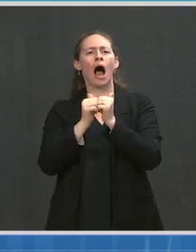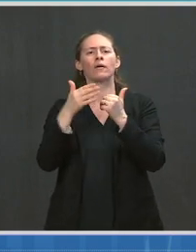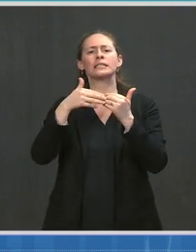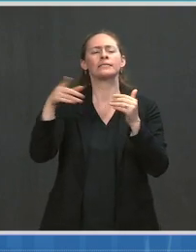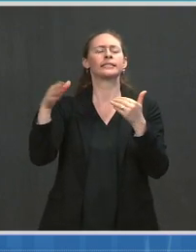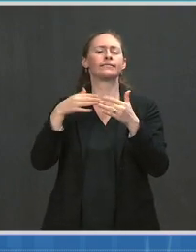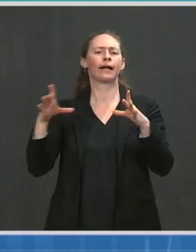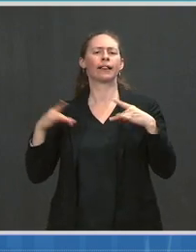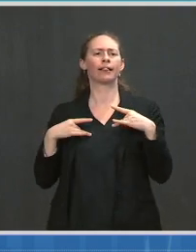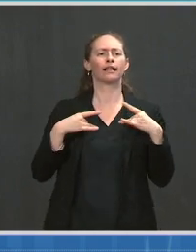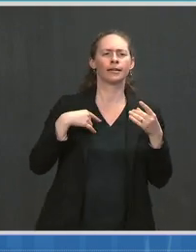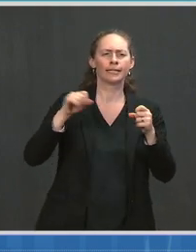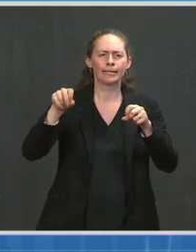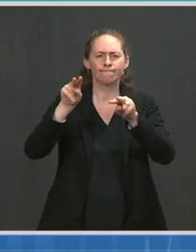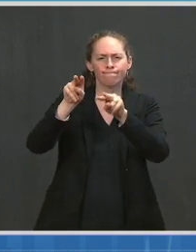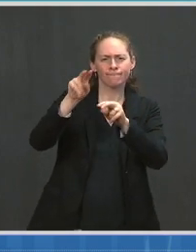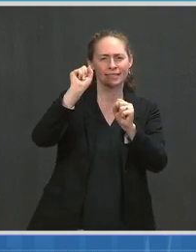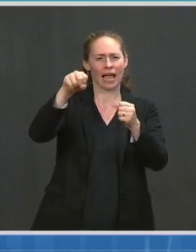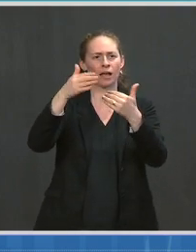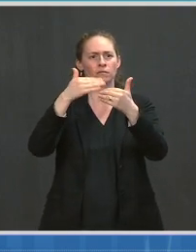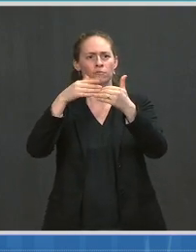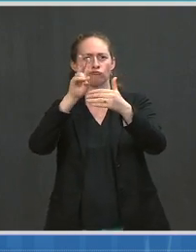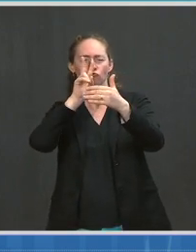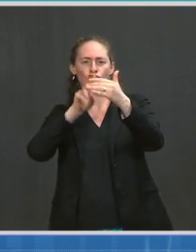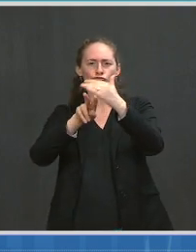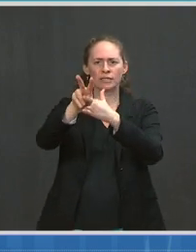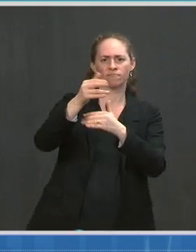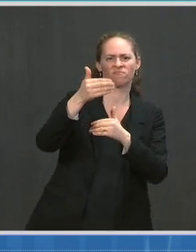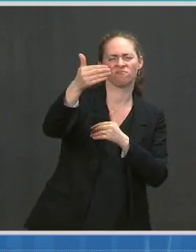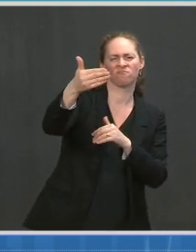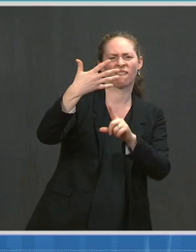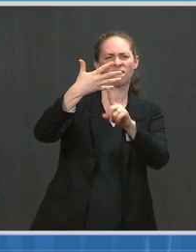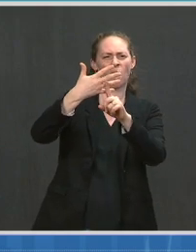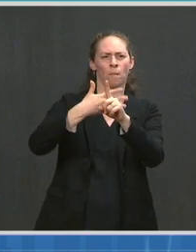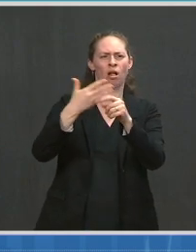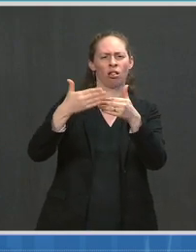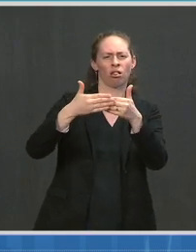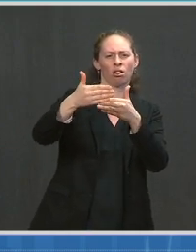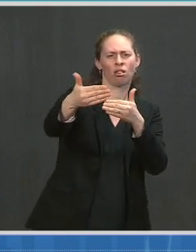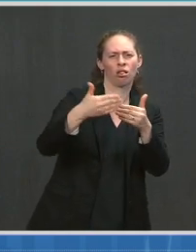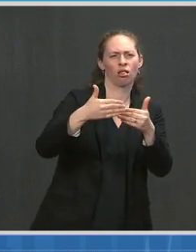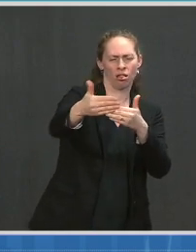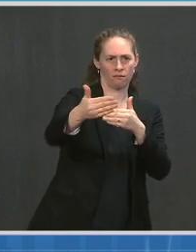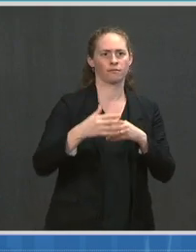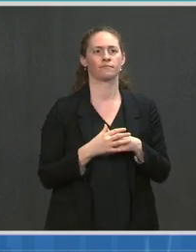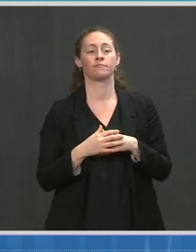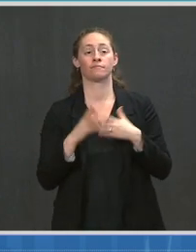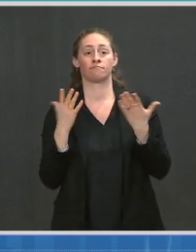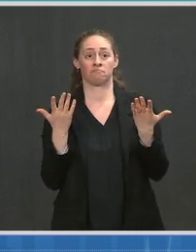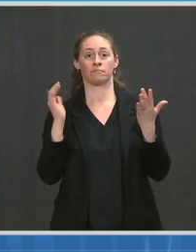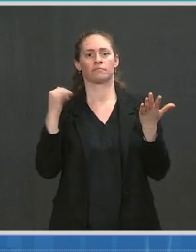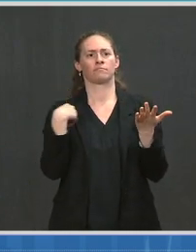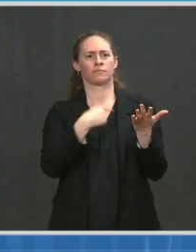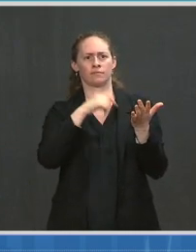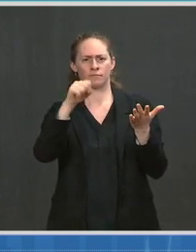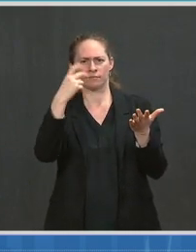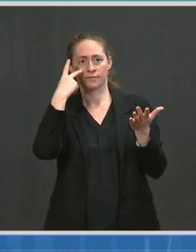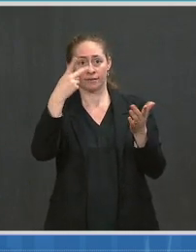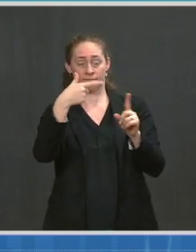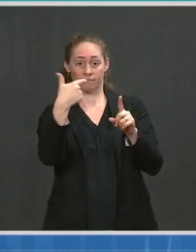we will be able to answer the very important question about whether vaccinated people get infected asymptomatically